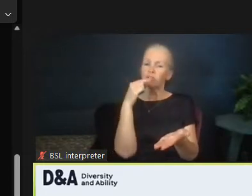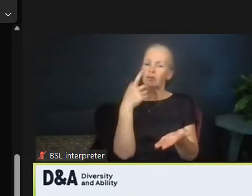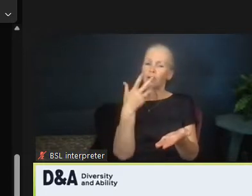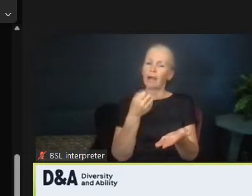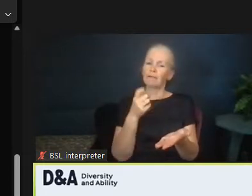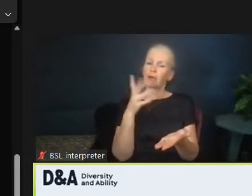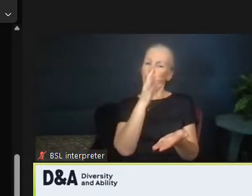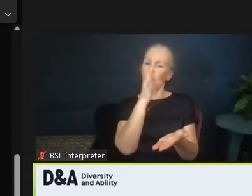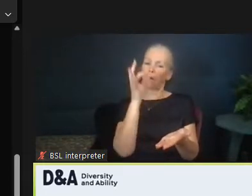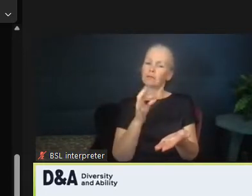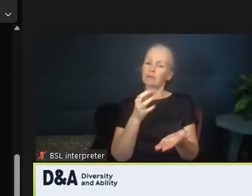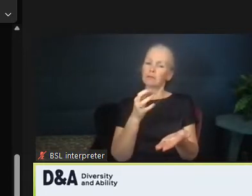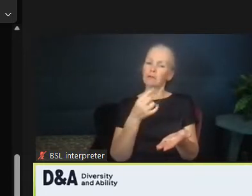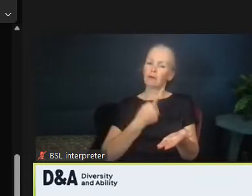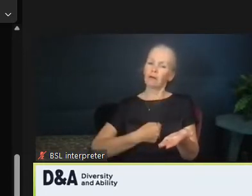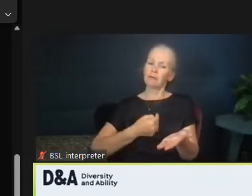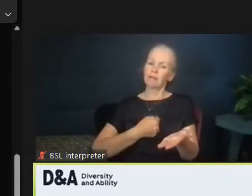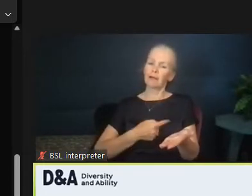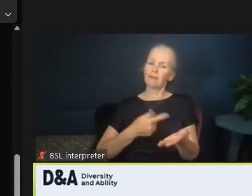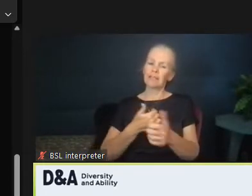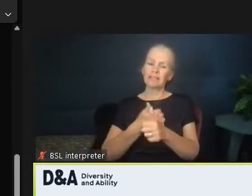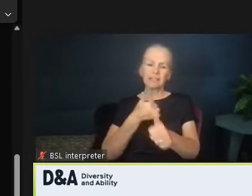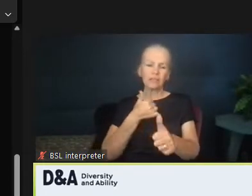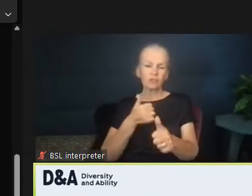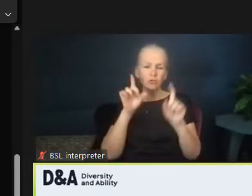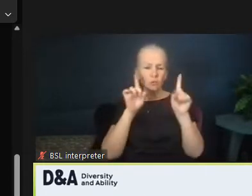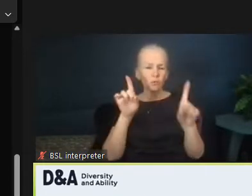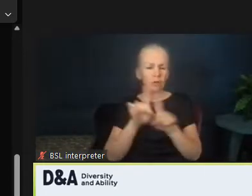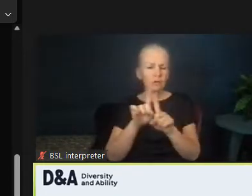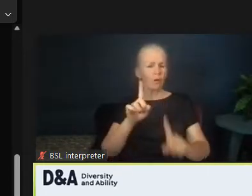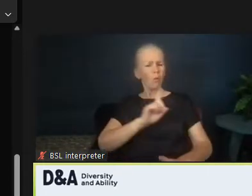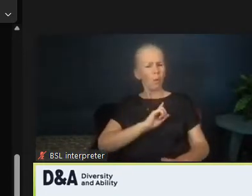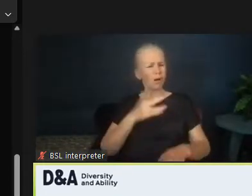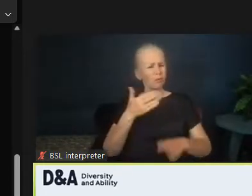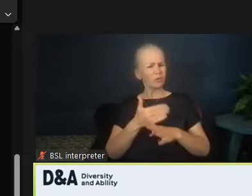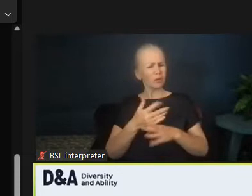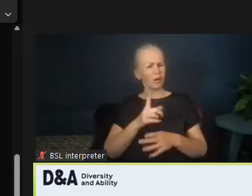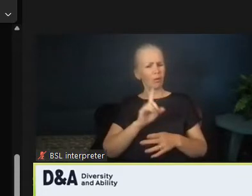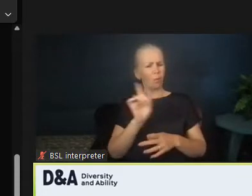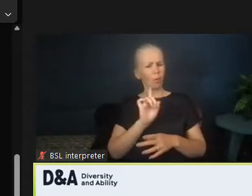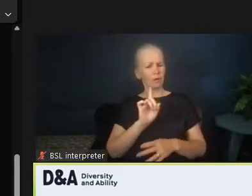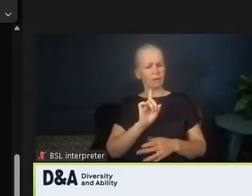ourselves in institutions why are we doing this? What is the reason behind us doing it this way?